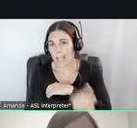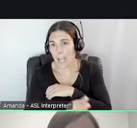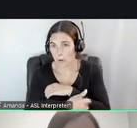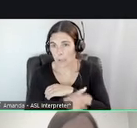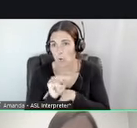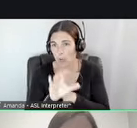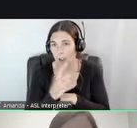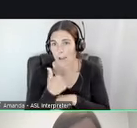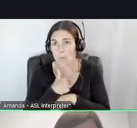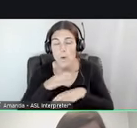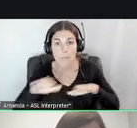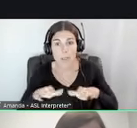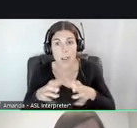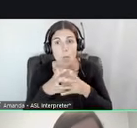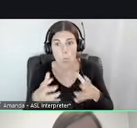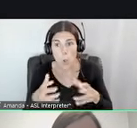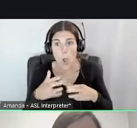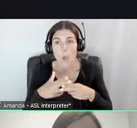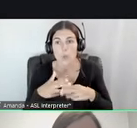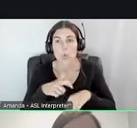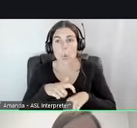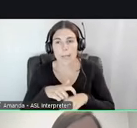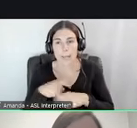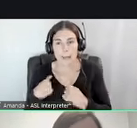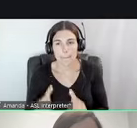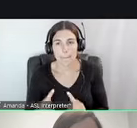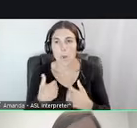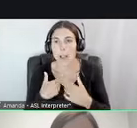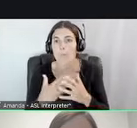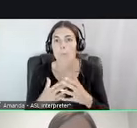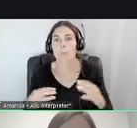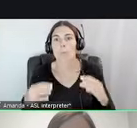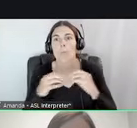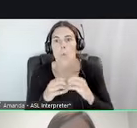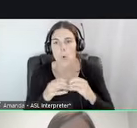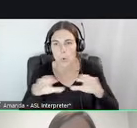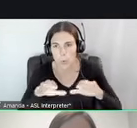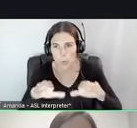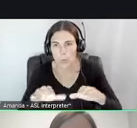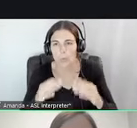in a short period of time. Uh, we do have a lot more to do. So, if you go to the next slide,